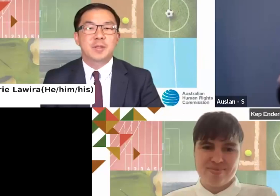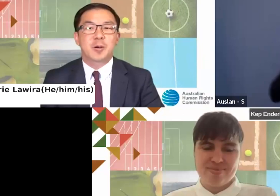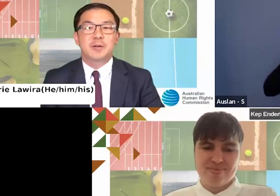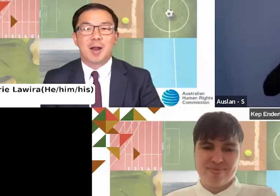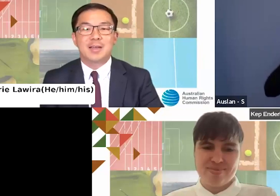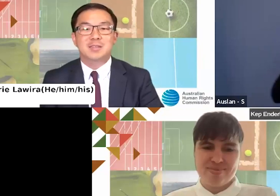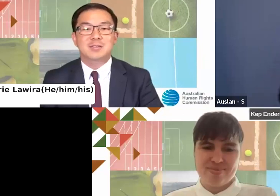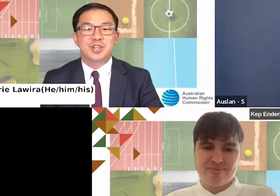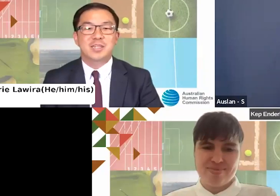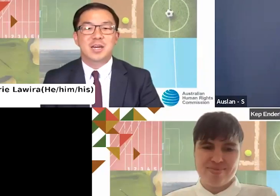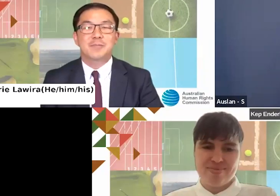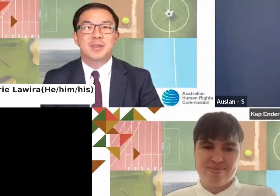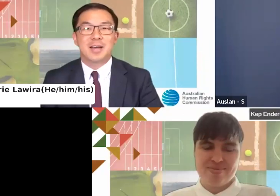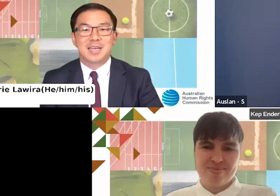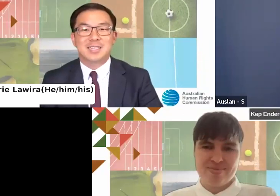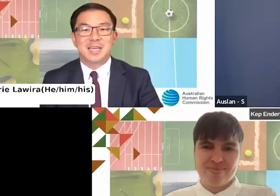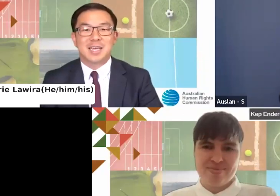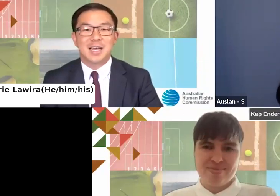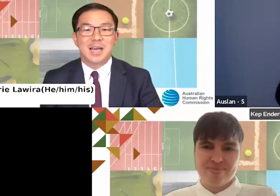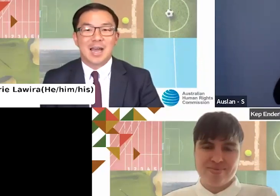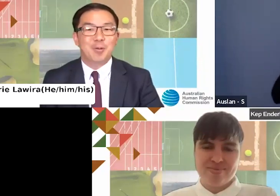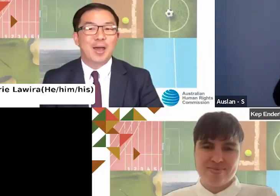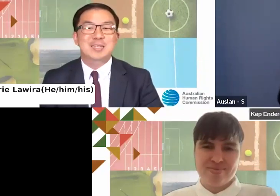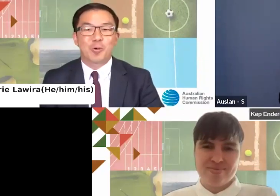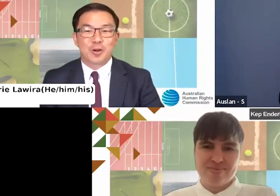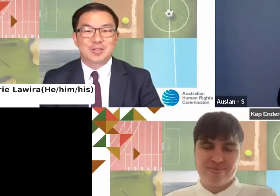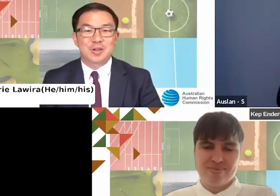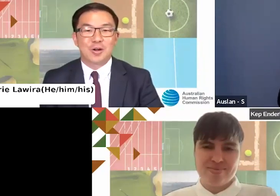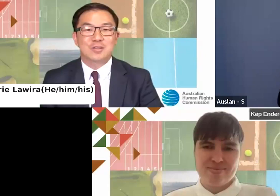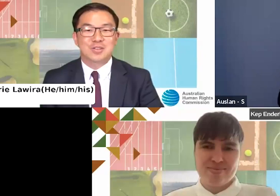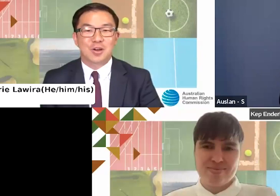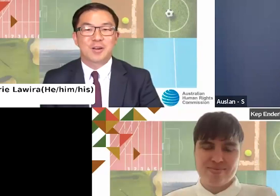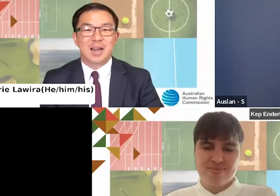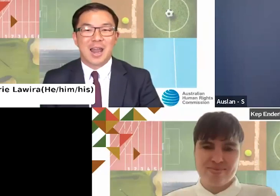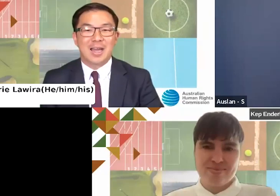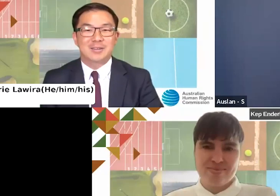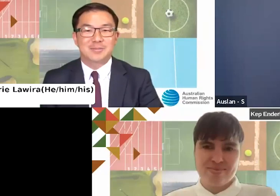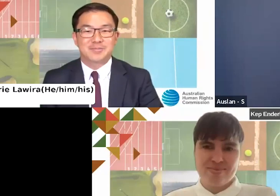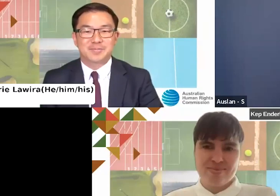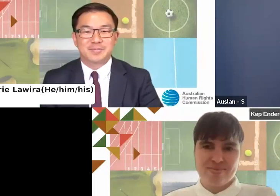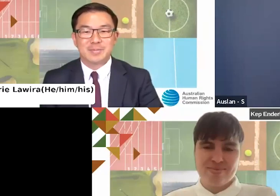between race, gender identity and playing sport on stolen sovereign land.